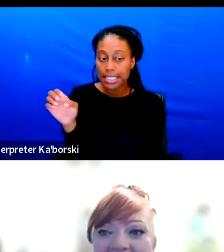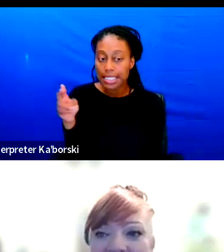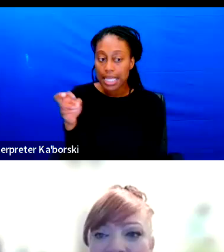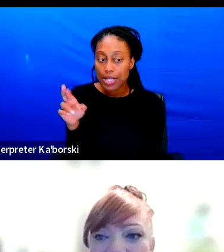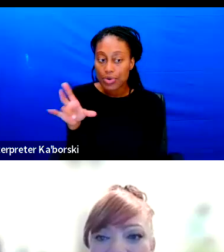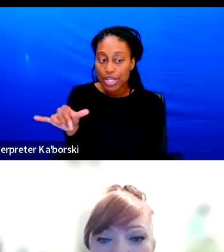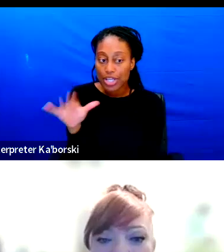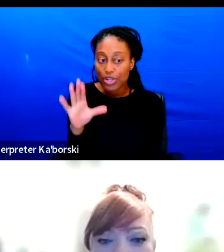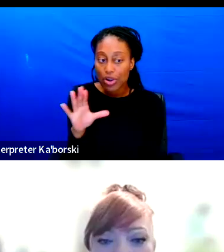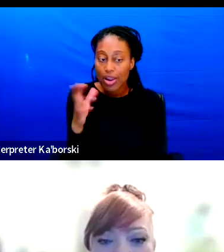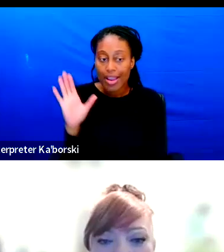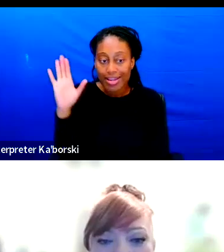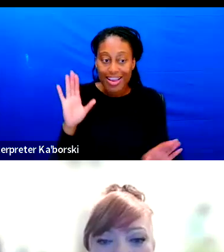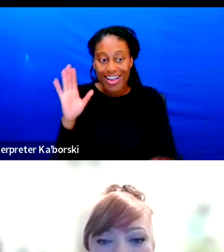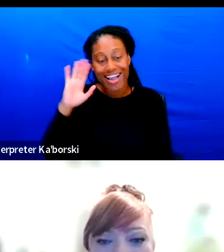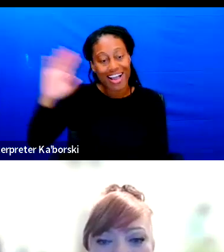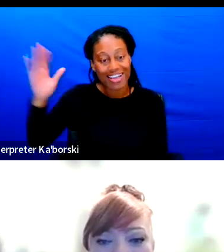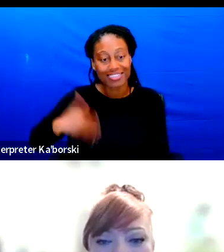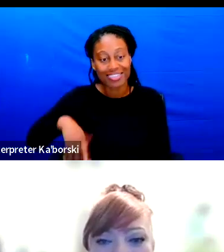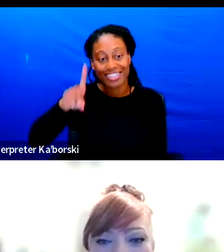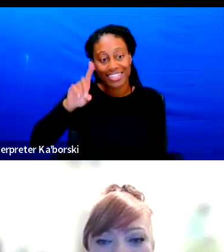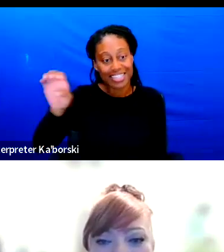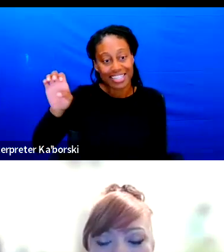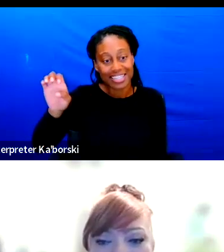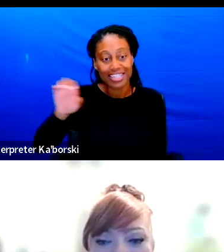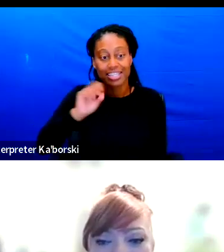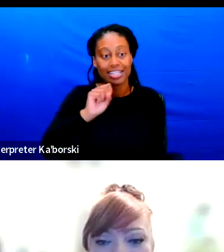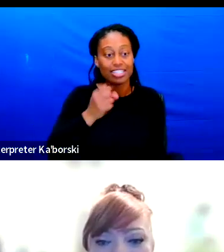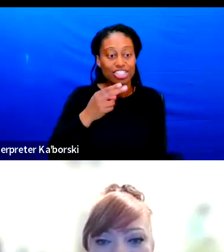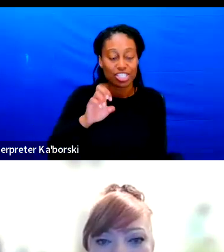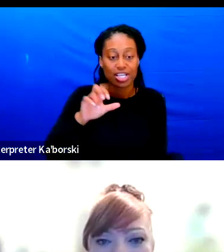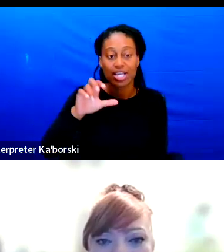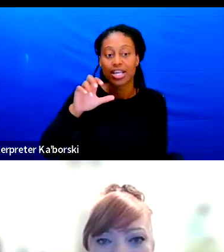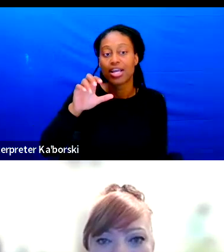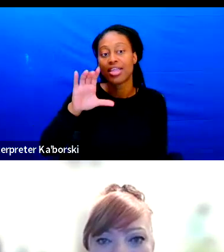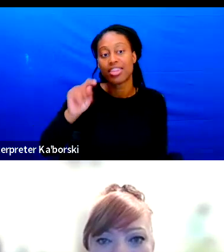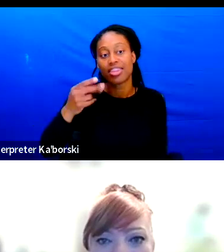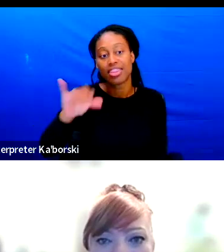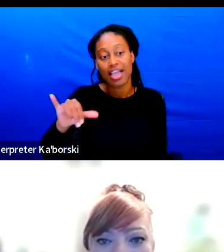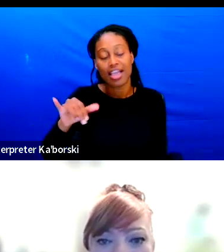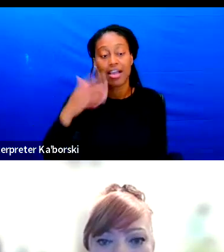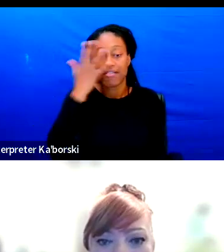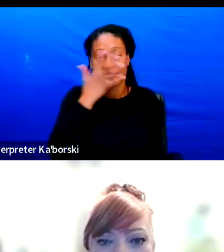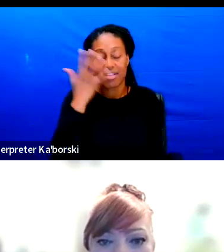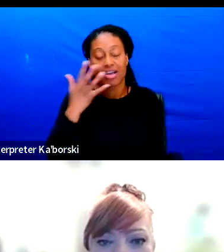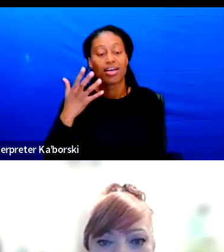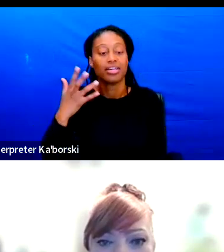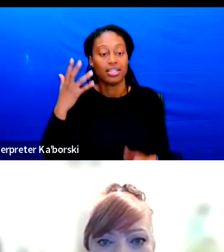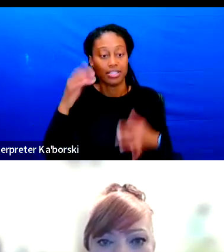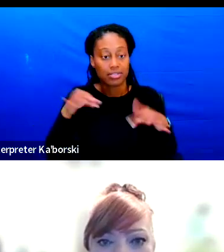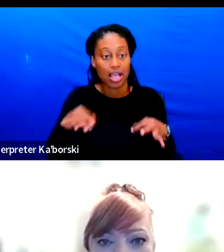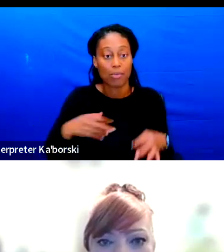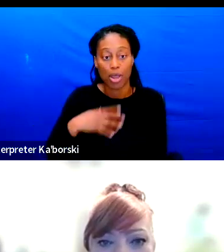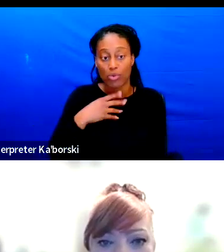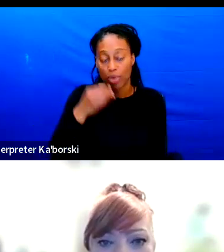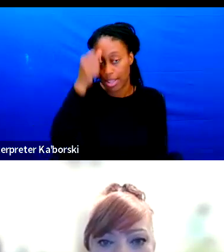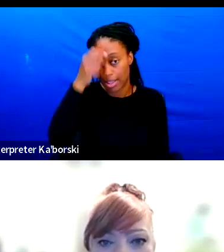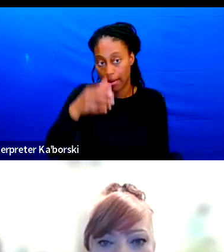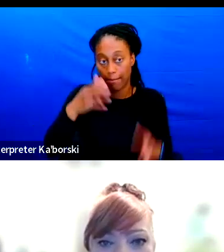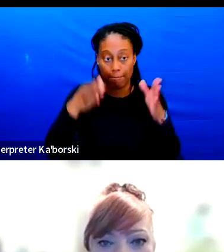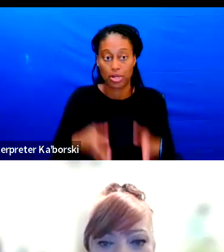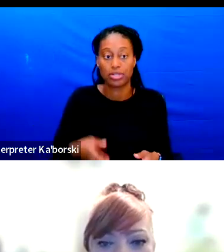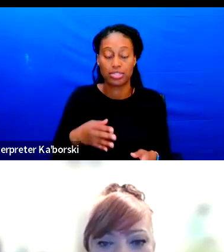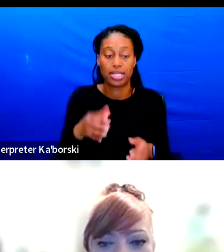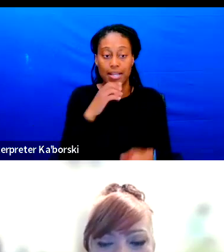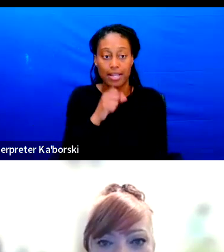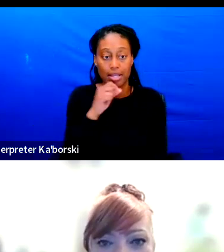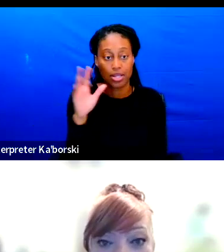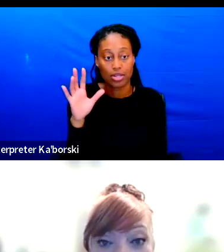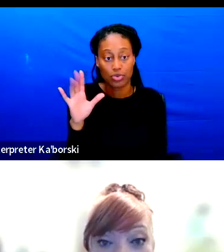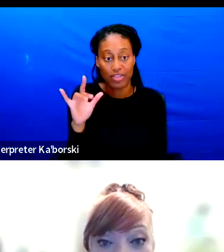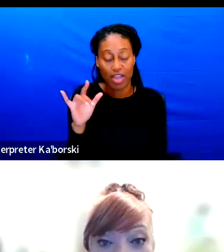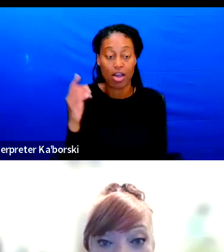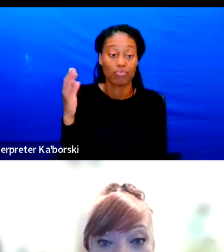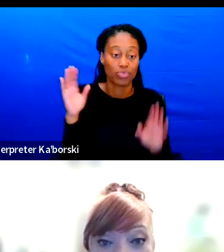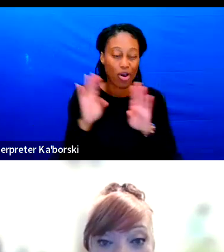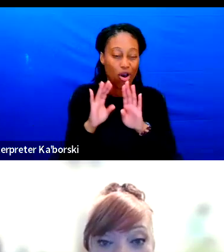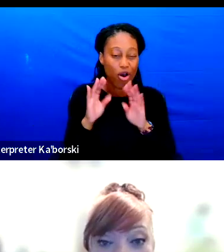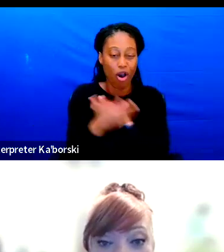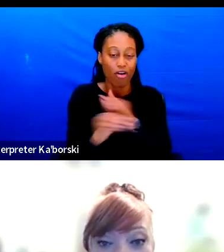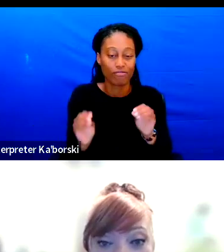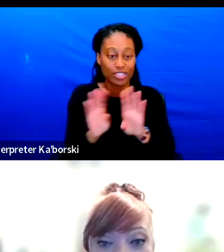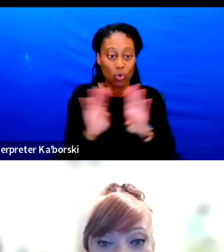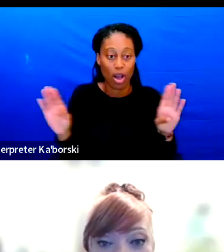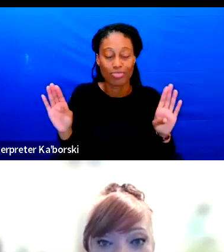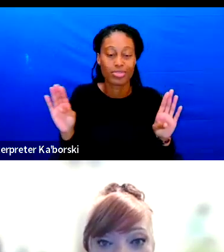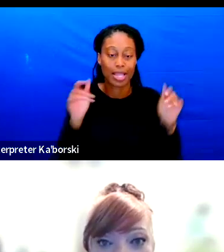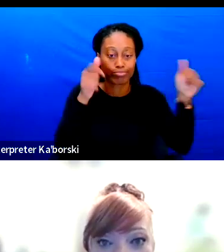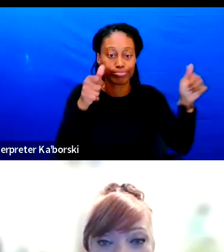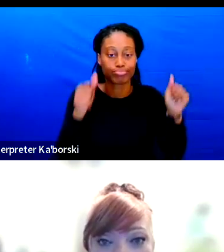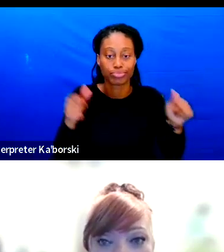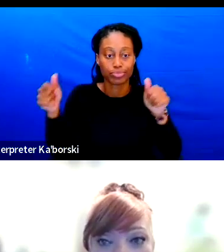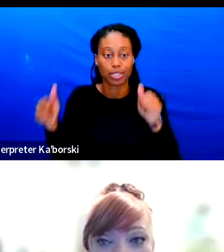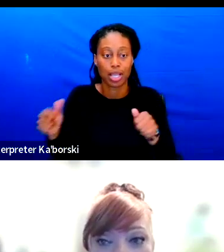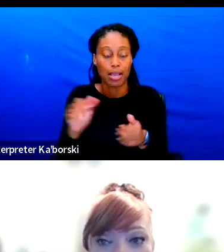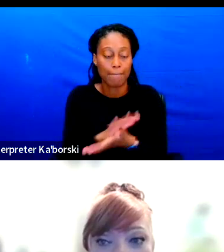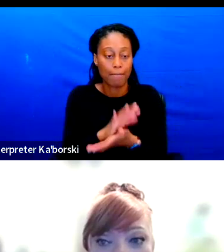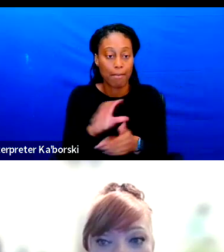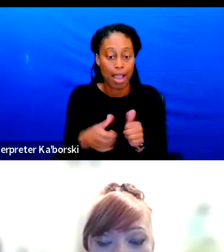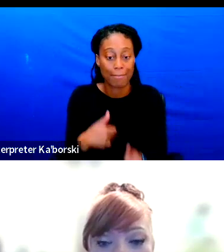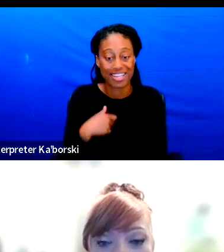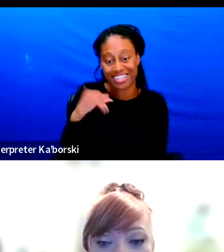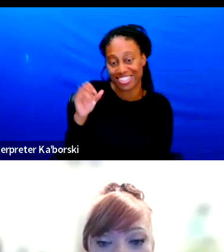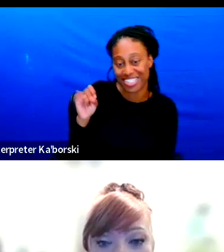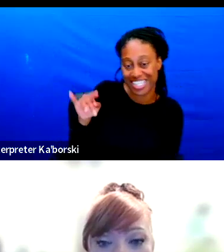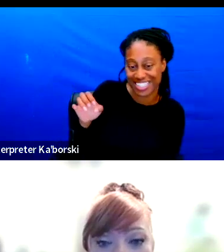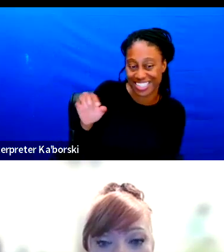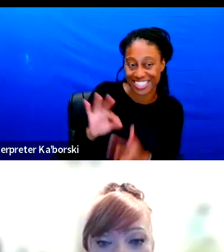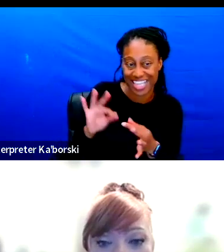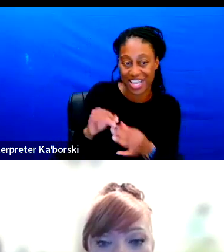Dee Henry CILO they/she: Yeah. Hi, everybody my name's Dee Henry. She, they pronouns a visual description. As I'm a white person, age 25. I have my office wall background with some random papers up on the wall behind me. Like, Jenny said. We work together in Cincinnati at Silo